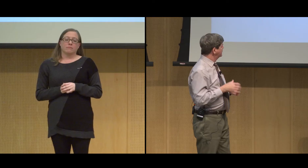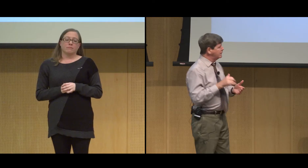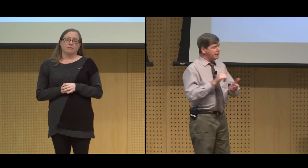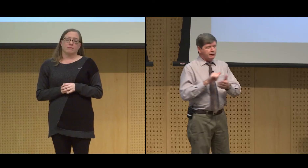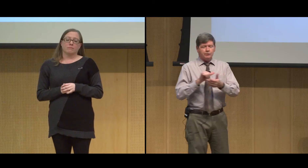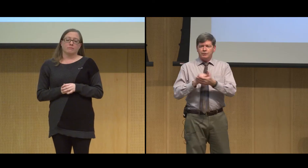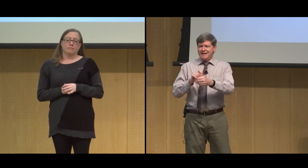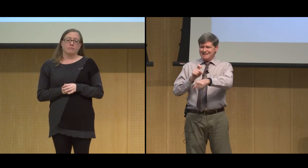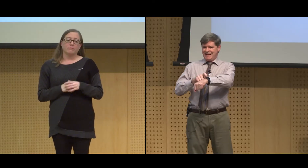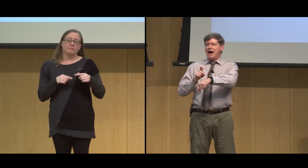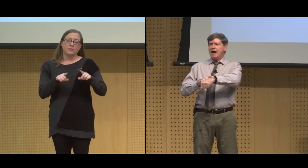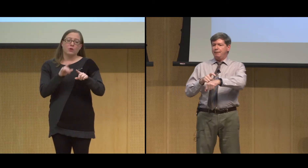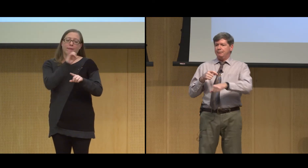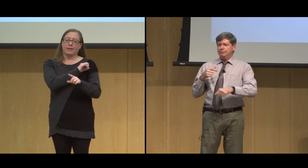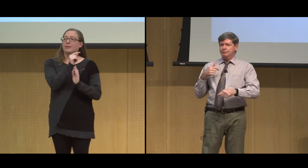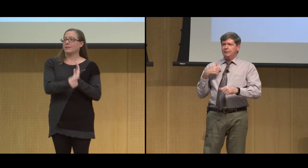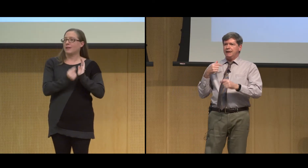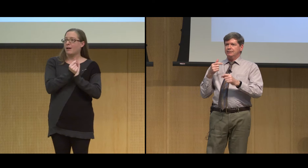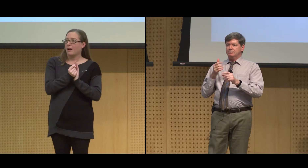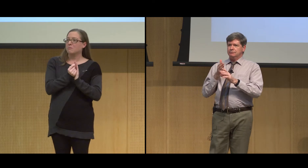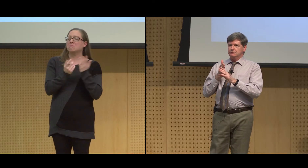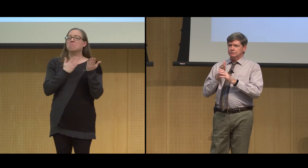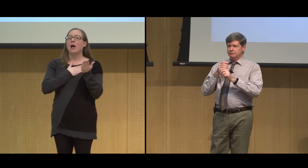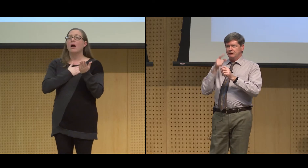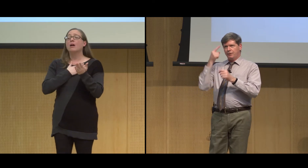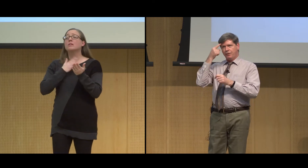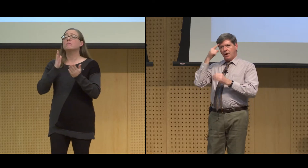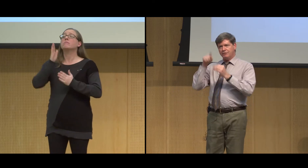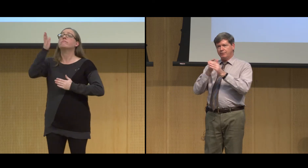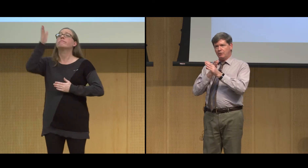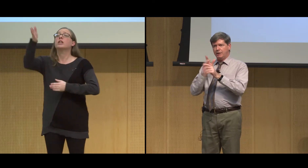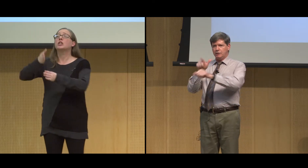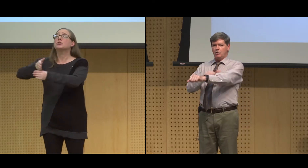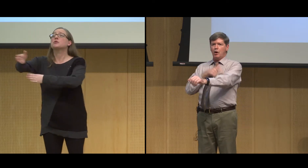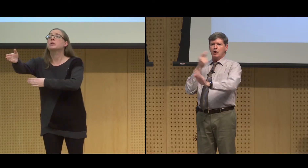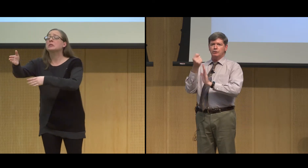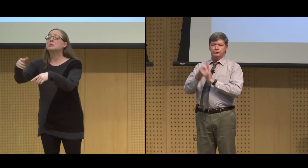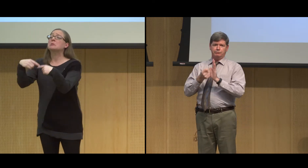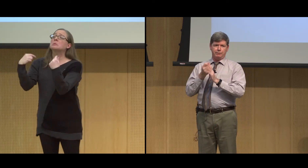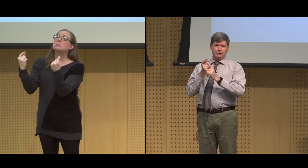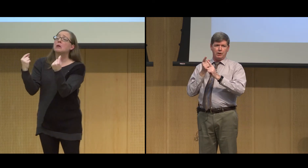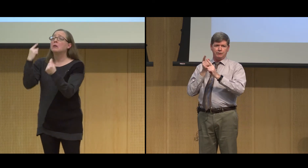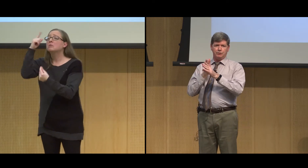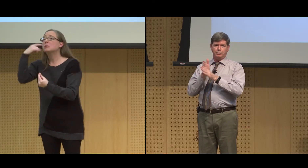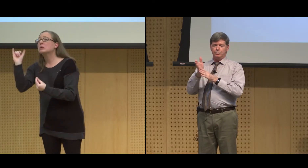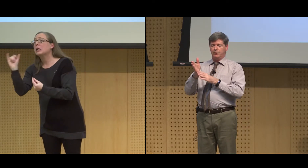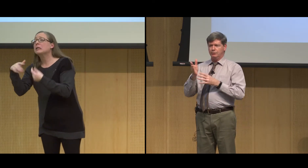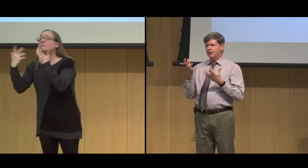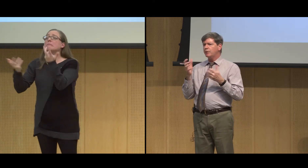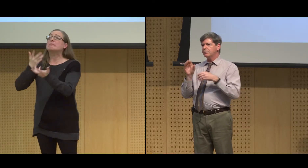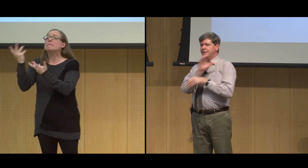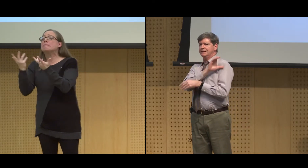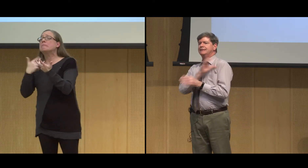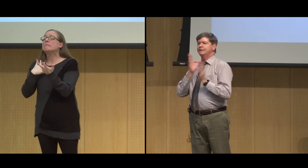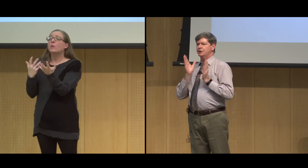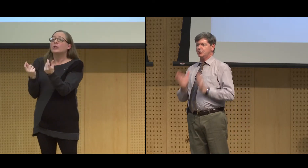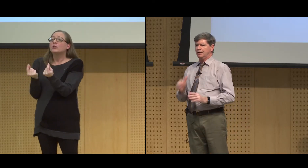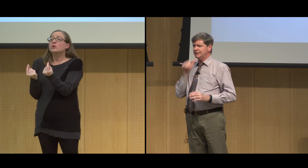So, at that time, my thoughts about my long-- my long-term career is that I wanted to be a clinician.